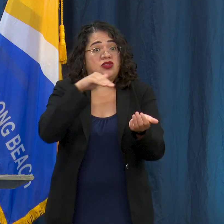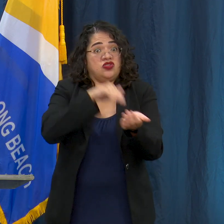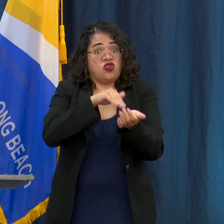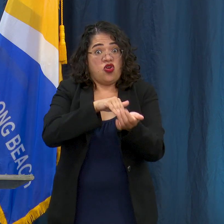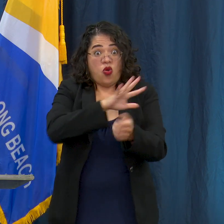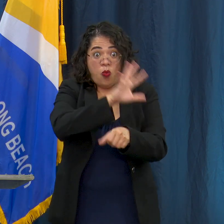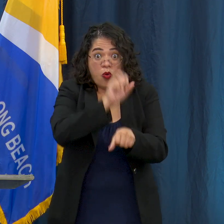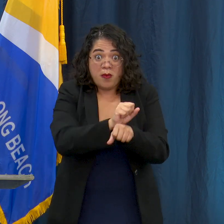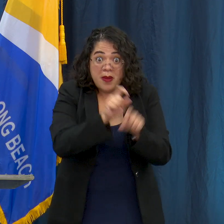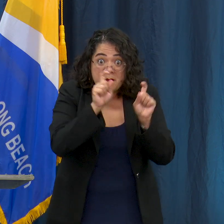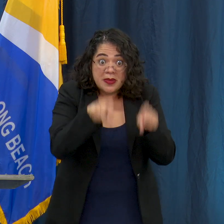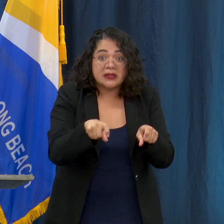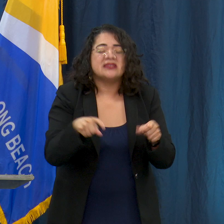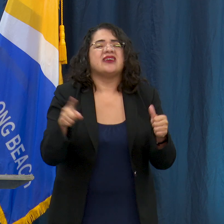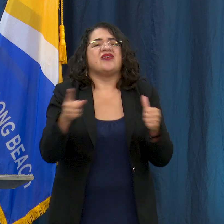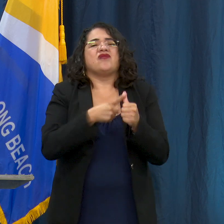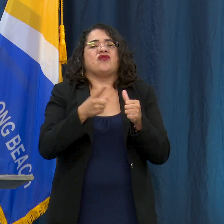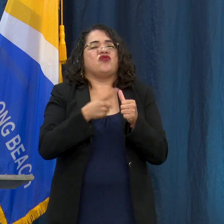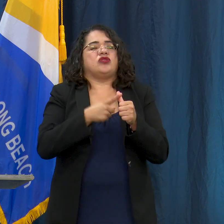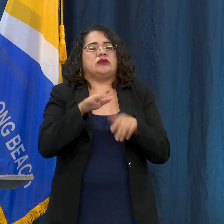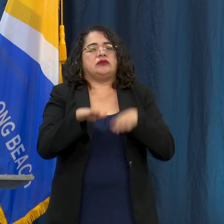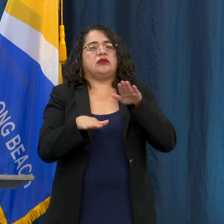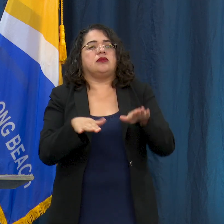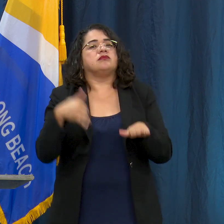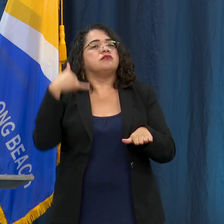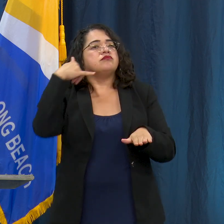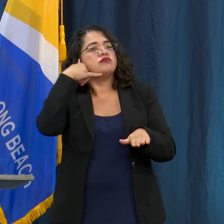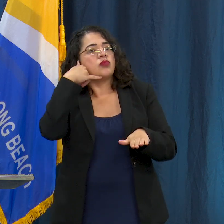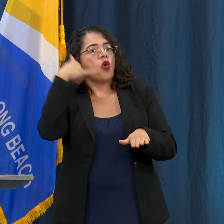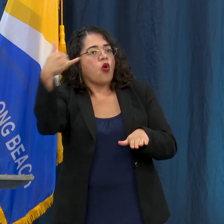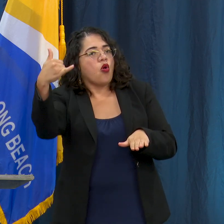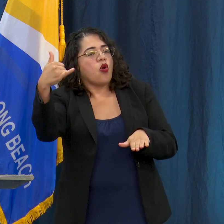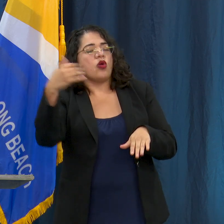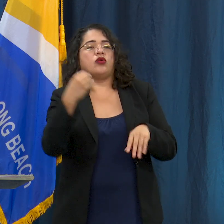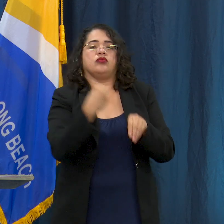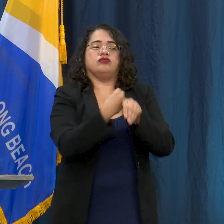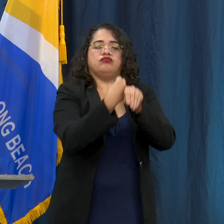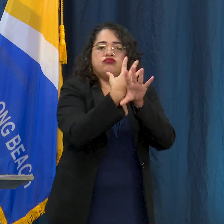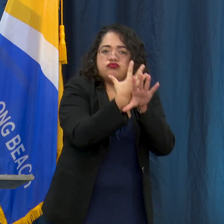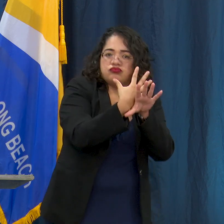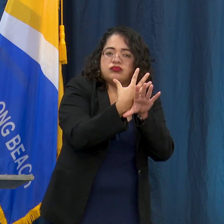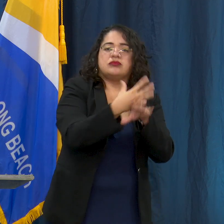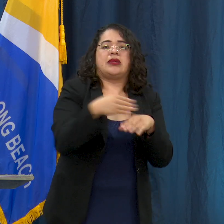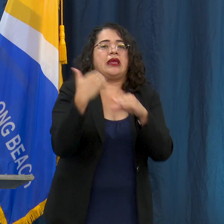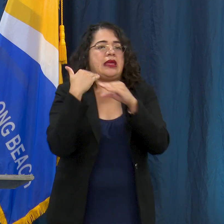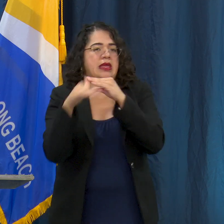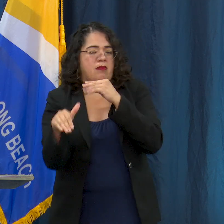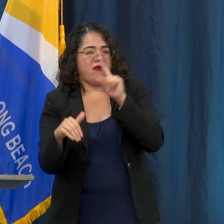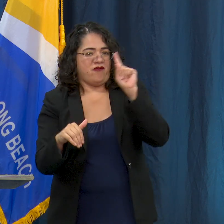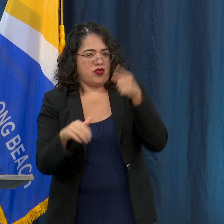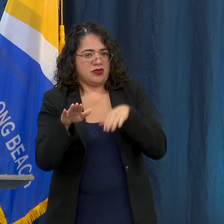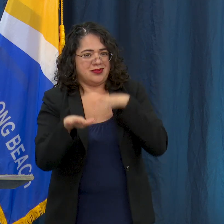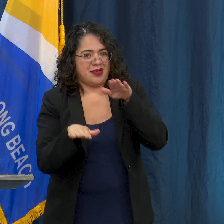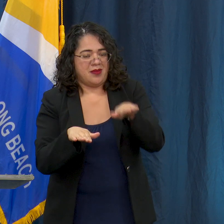clinician online, by phone, or email. Talk to your doctor about rescheduling